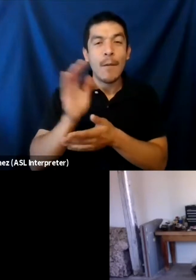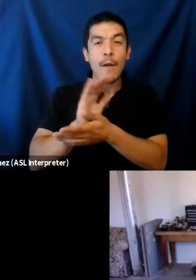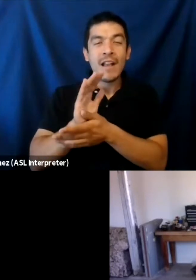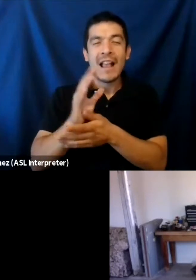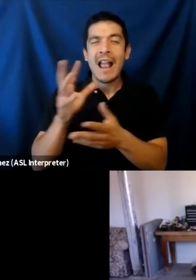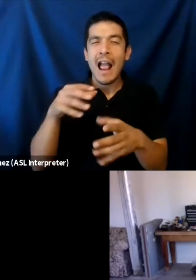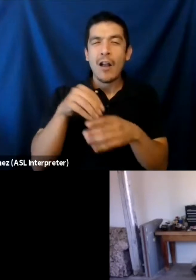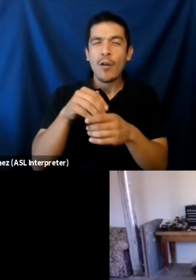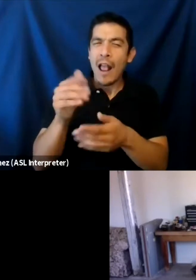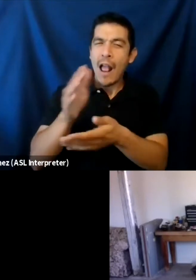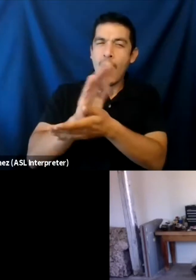What has your self--